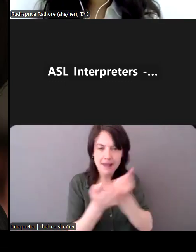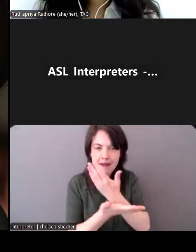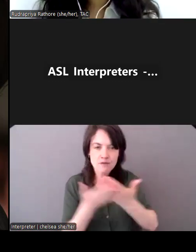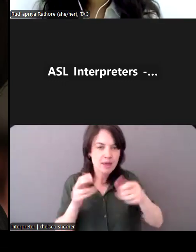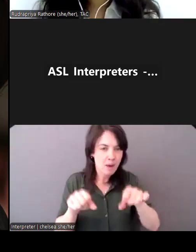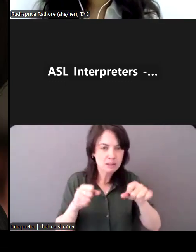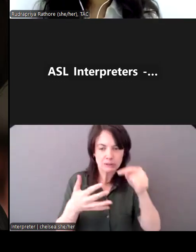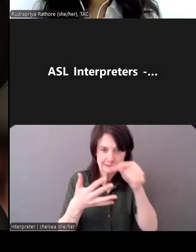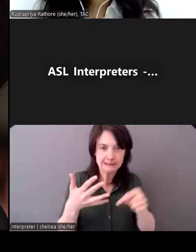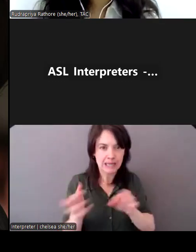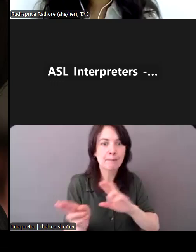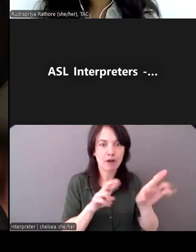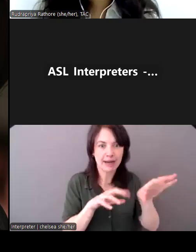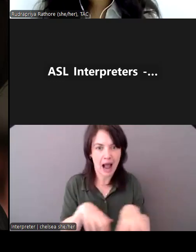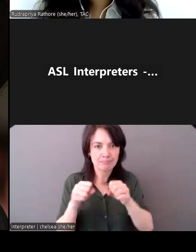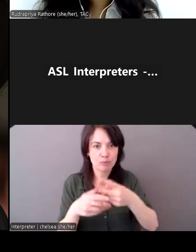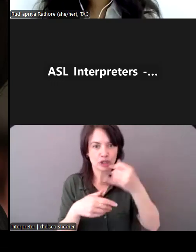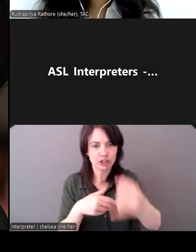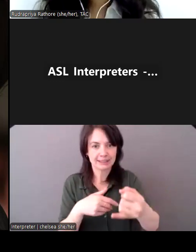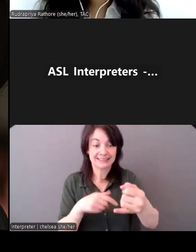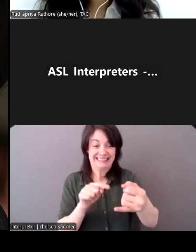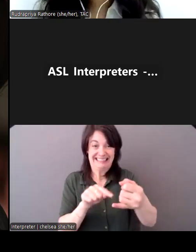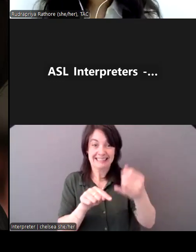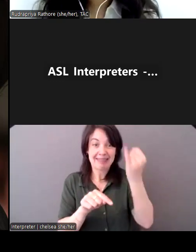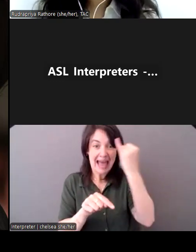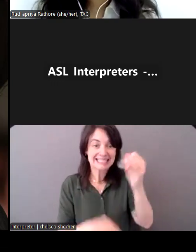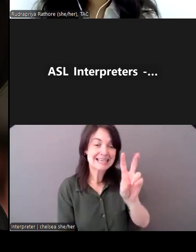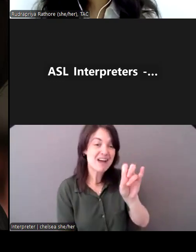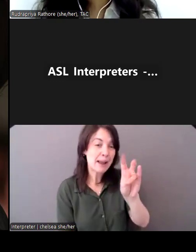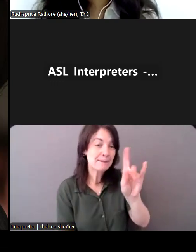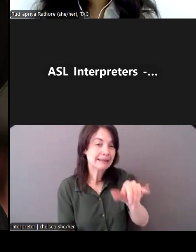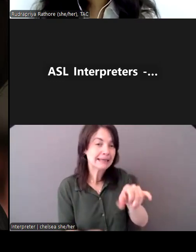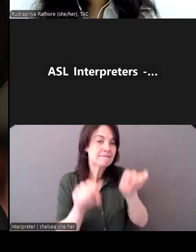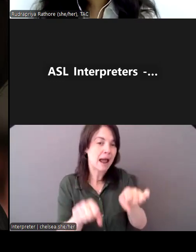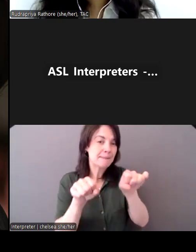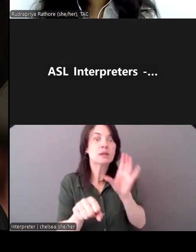and that's part of what we mean by viability um and part of what the panel is looking for